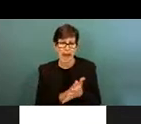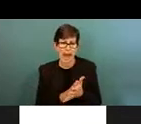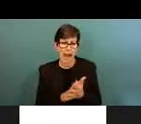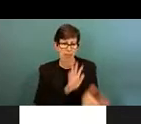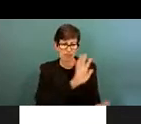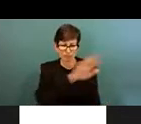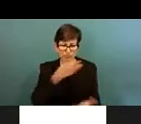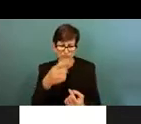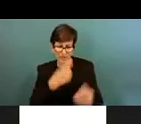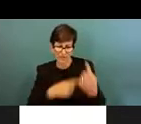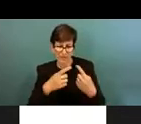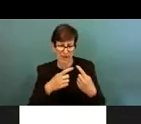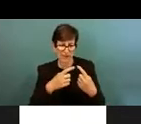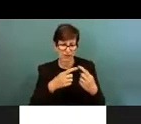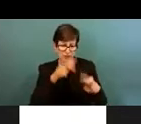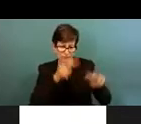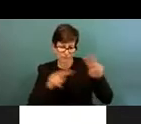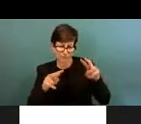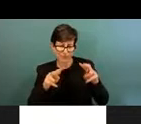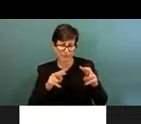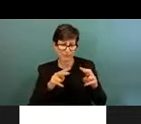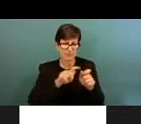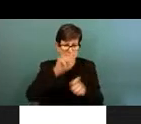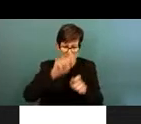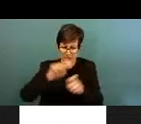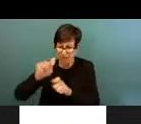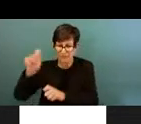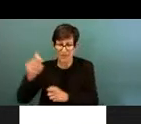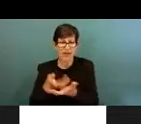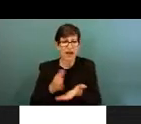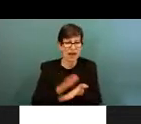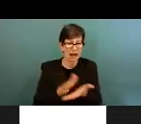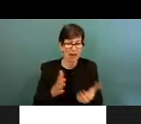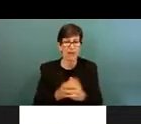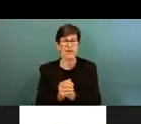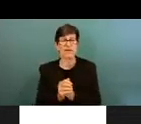Index for this year, the sorts of changes that have been made. Then I thought what we would